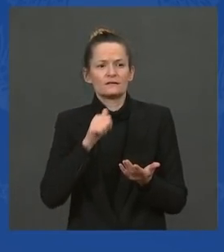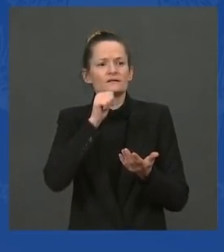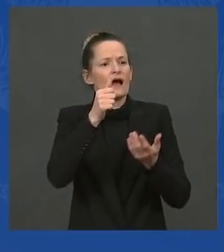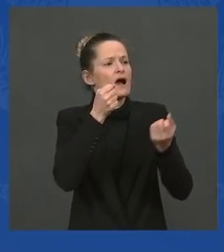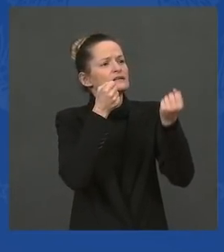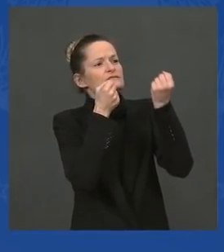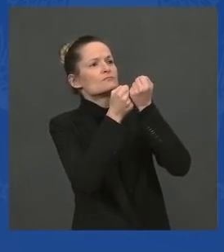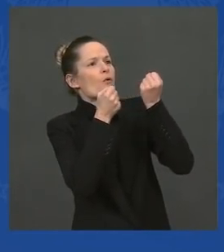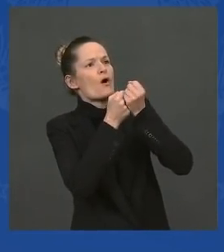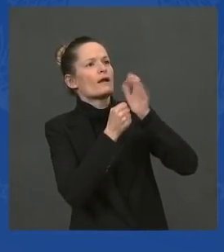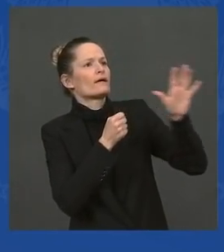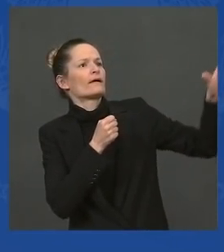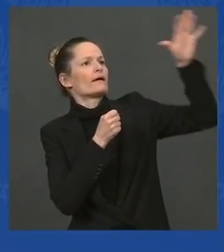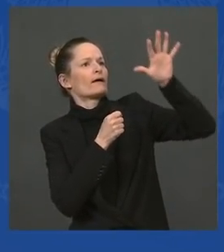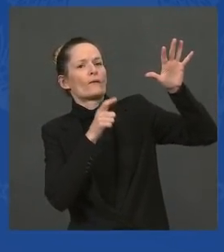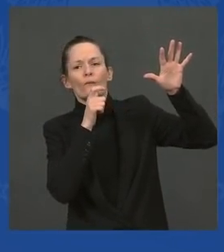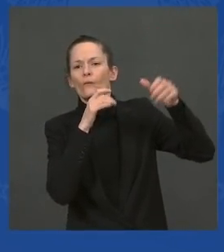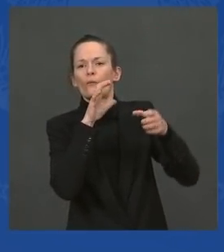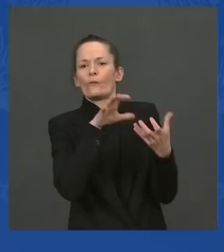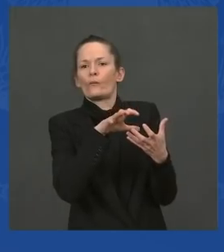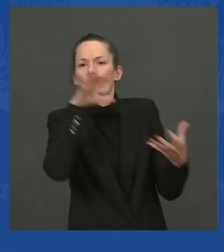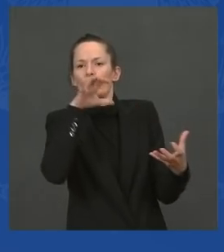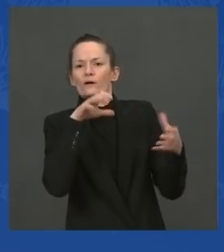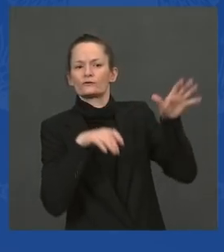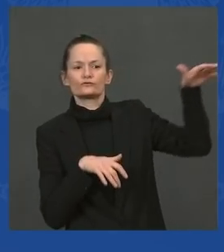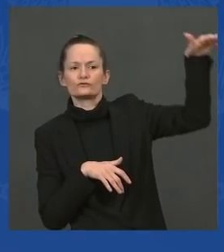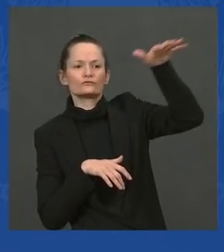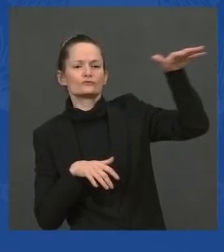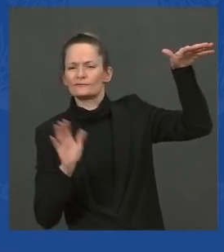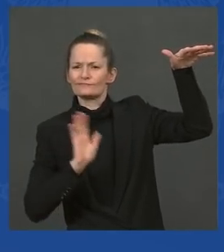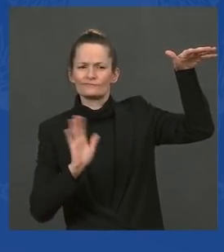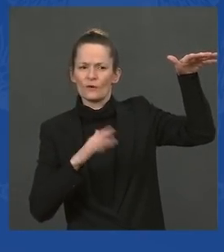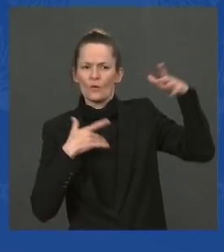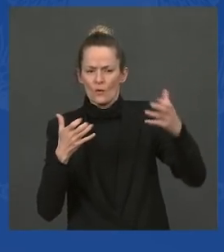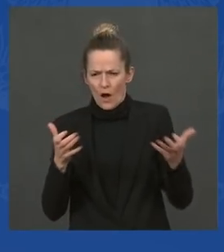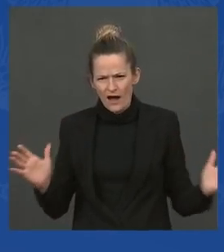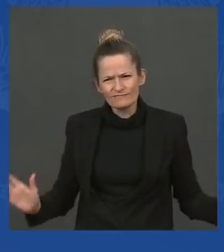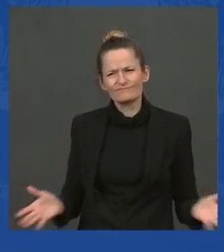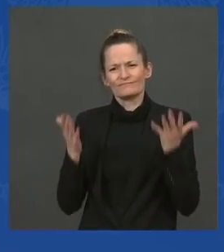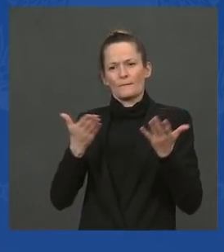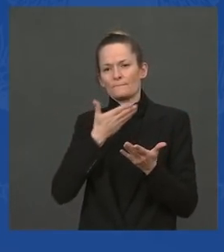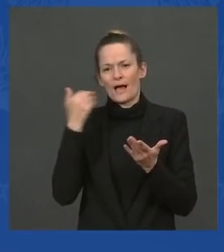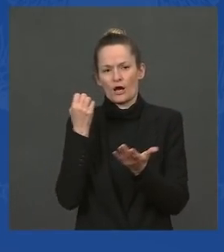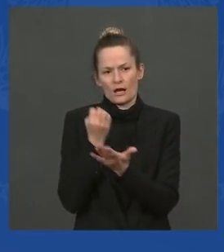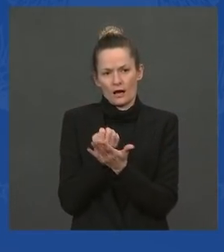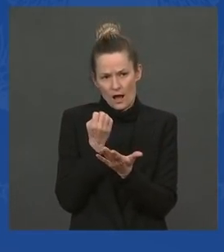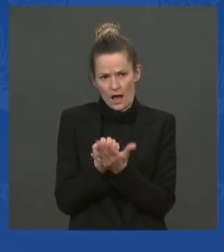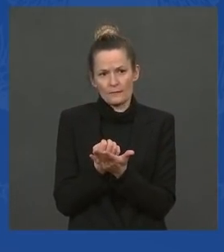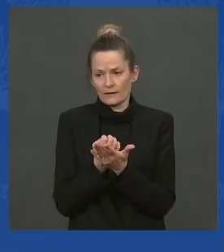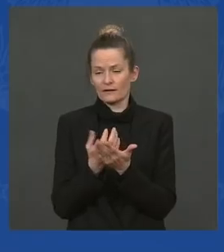Because of that approach, we're the only leading economy in the world where household income and the economy